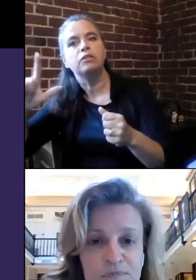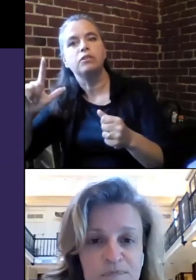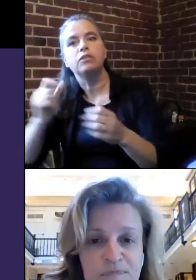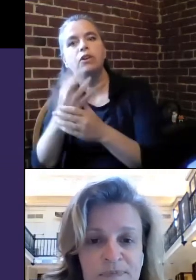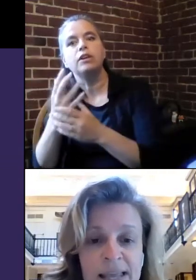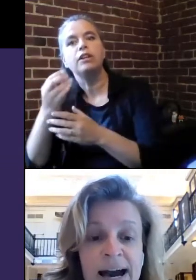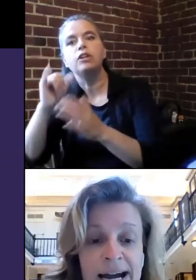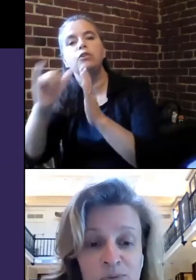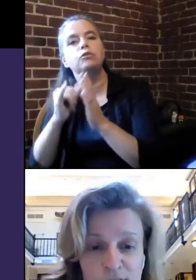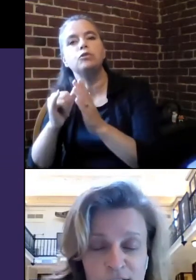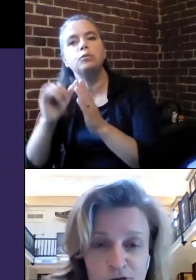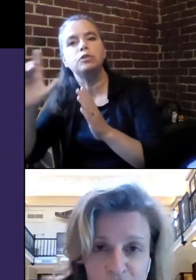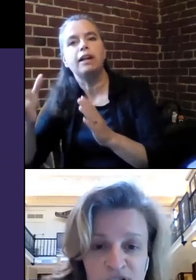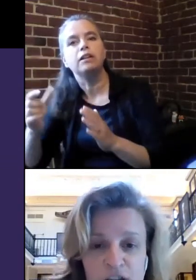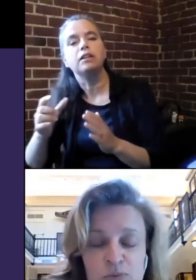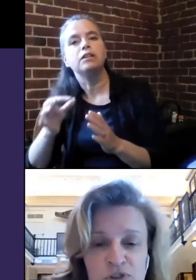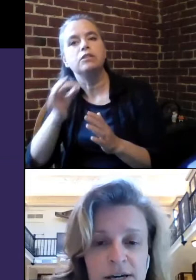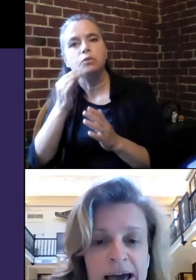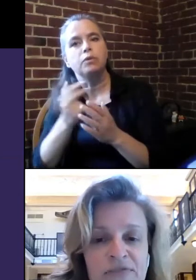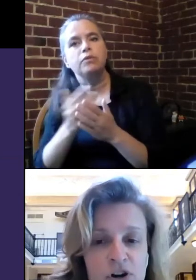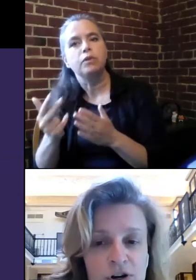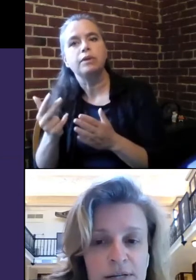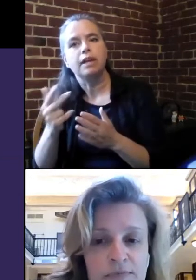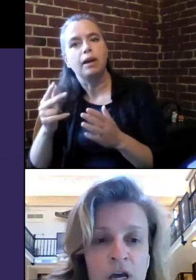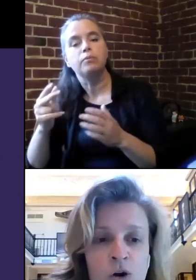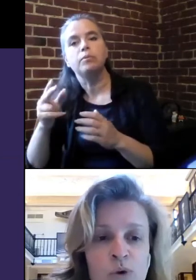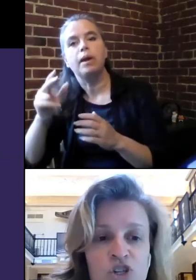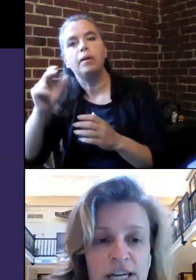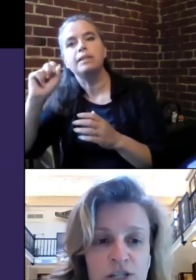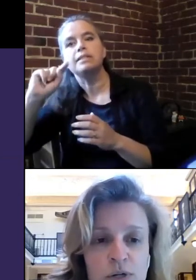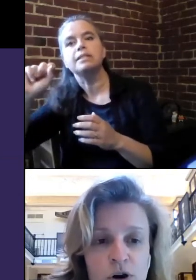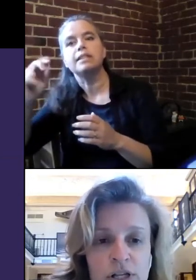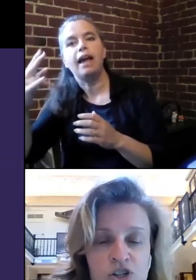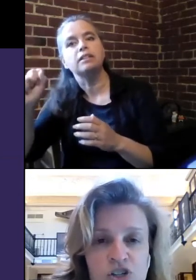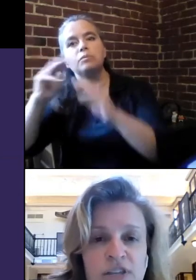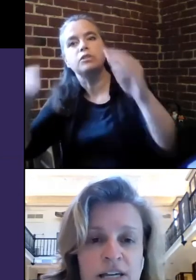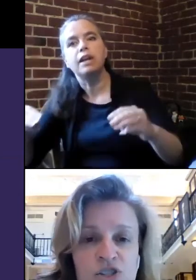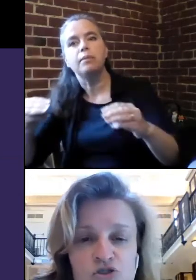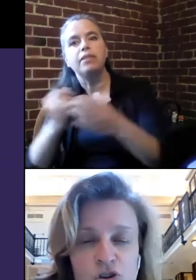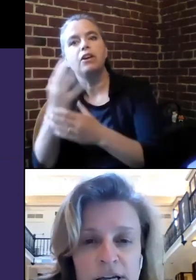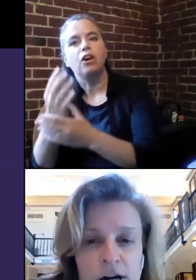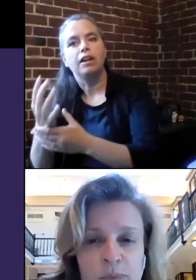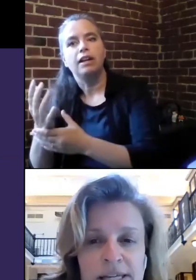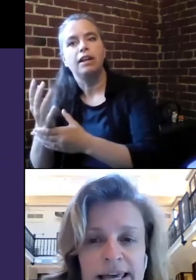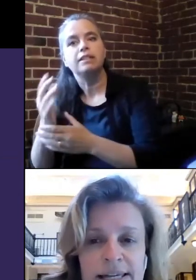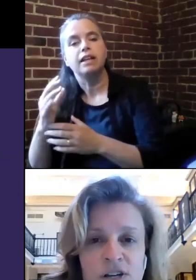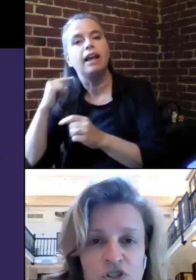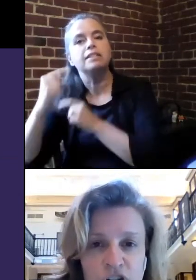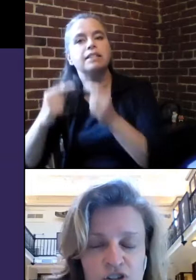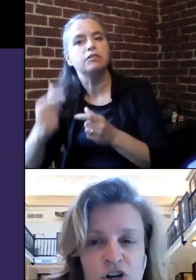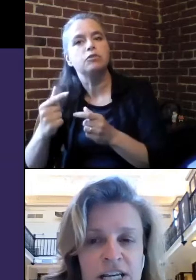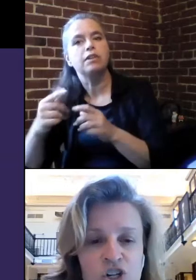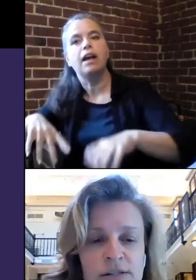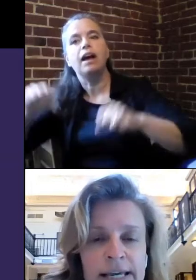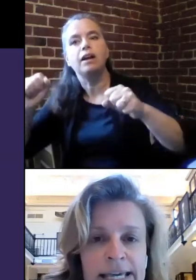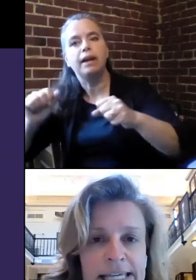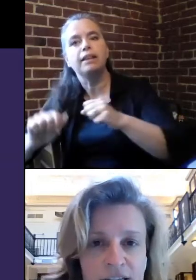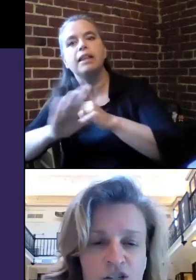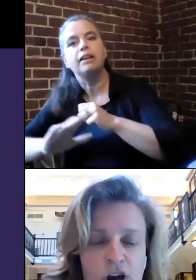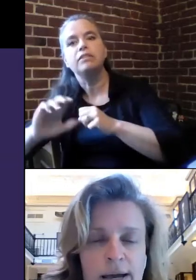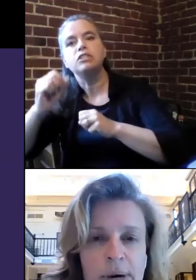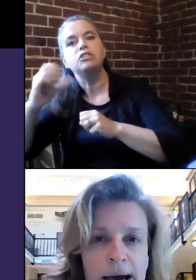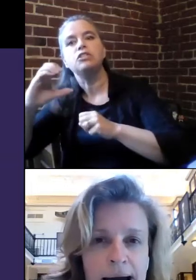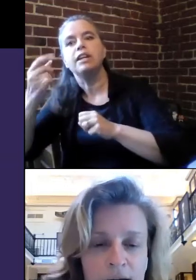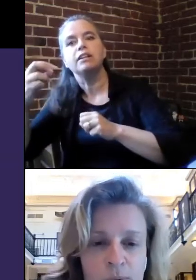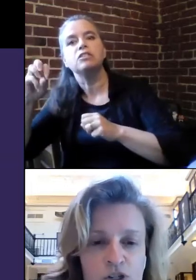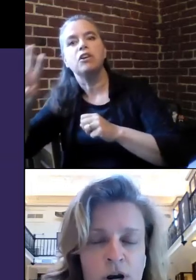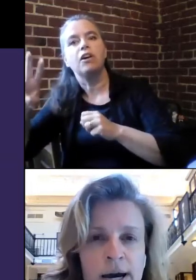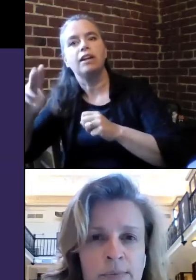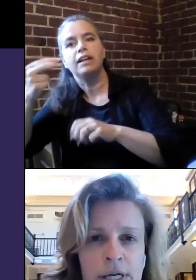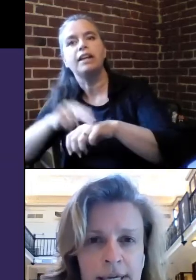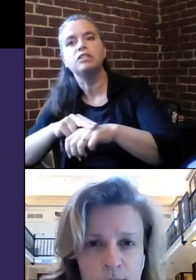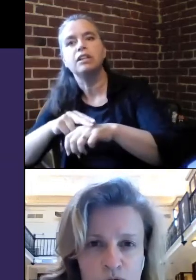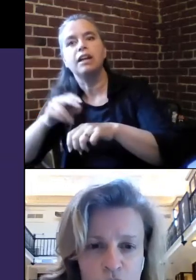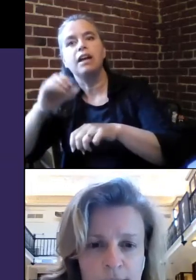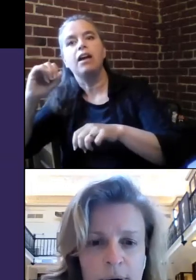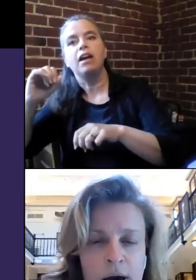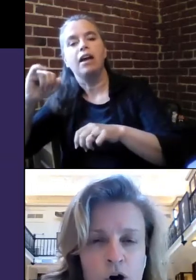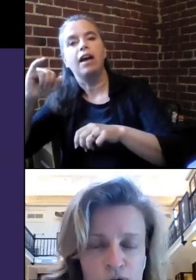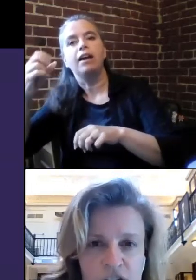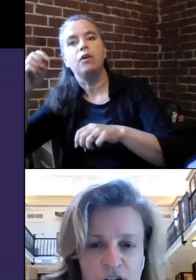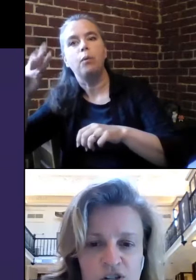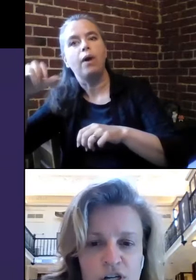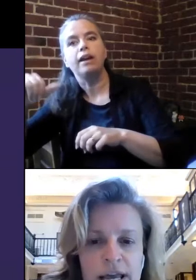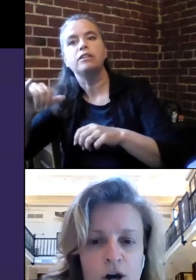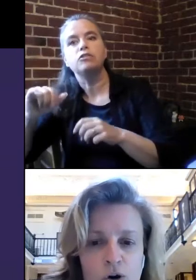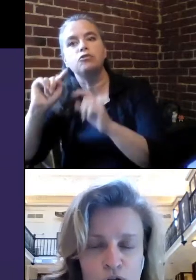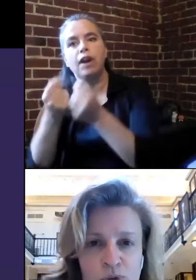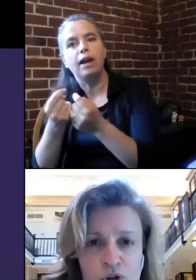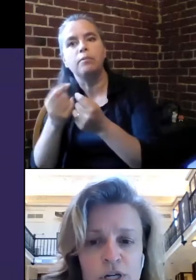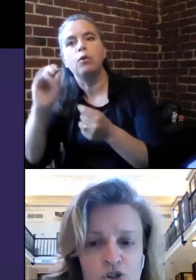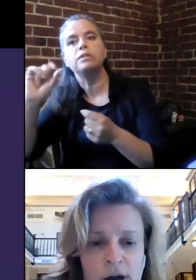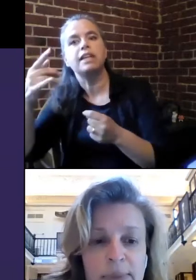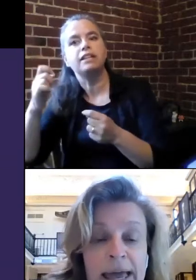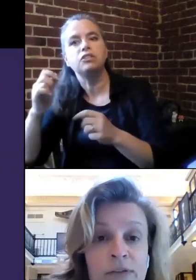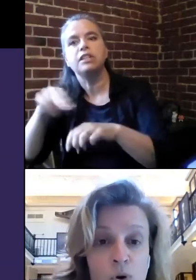I'm joining you from the Sachs Museum at the Garden, which I'd like to acknowledge is on the ancestral and occupied land of the Chickasaw Nation, Illini Tribe, Ioway tribe, Kickapoo Tribe, Osage Nation, Otoe-Missouria Tribe, and the Quapaw Nation.